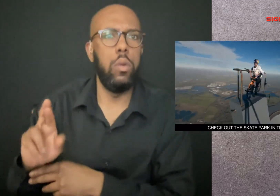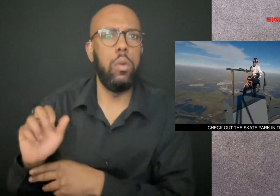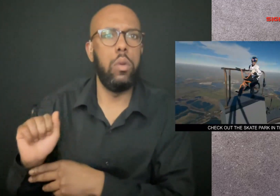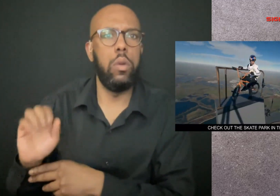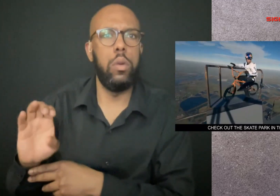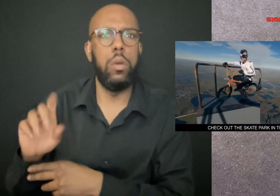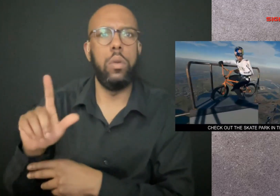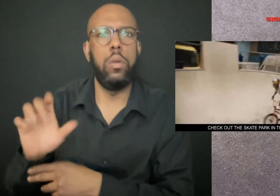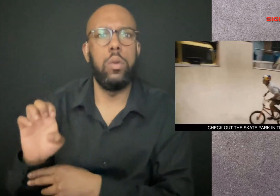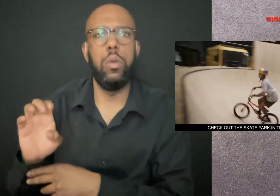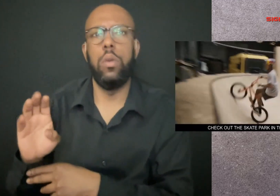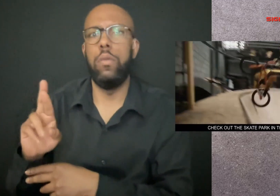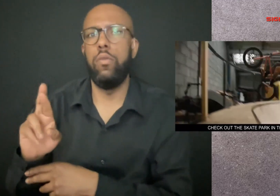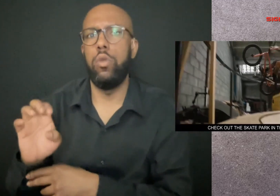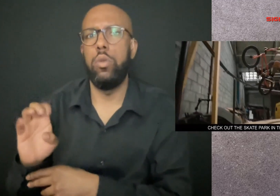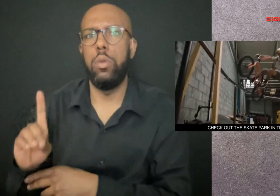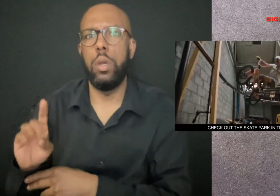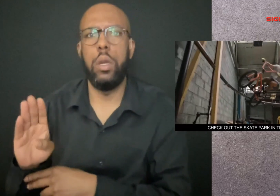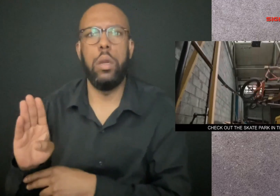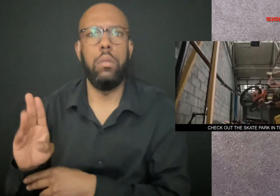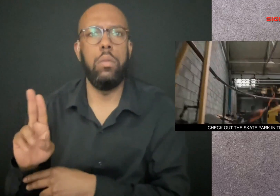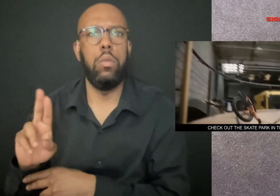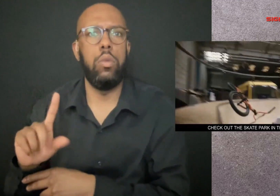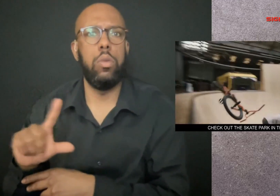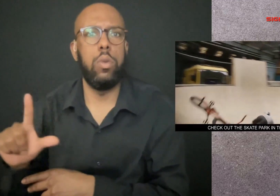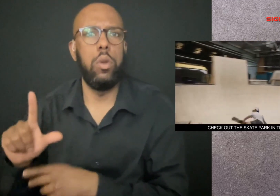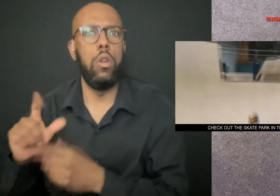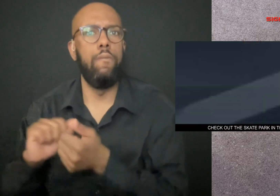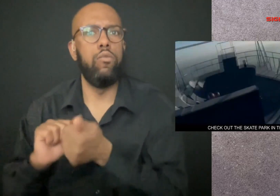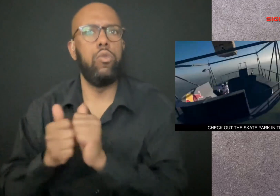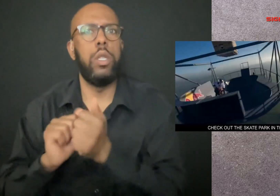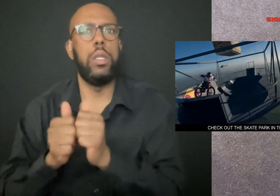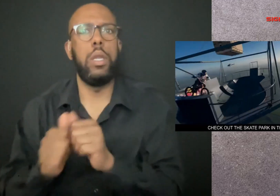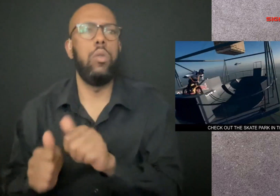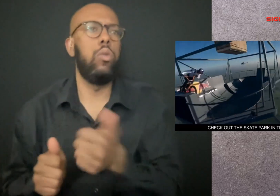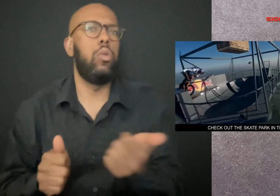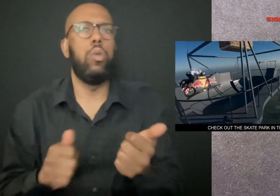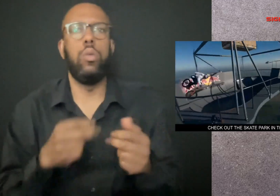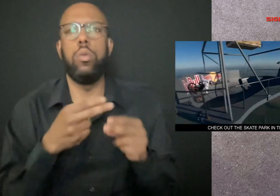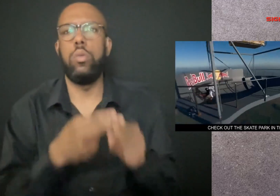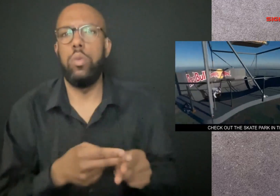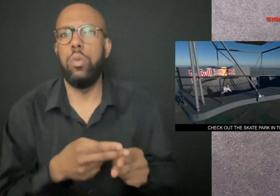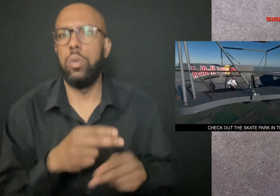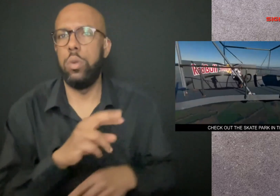and the odds of a hurricane hitting the US appear to be as high as any normal year